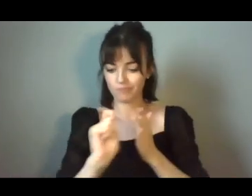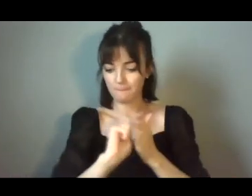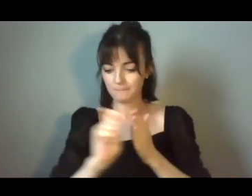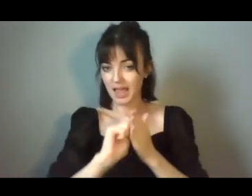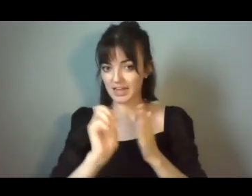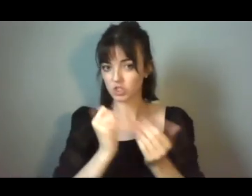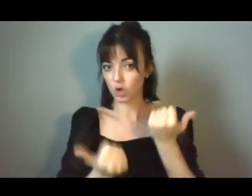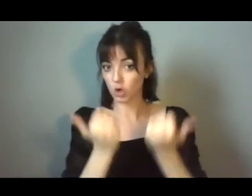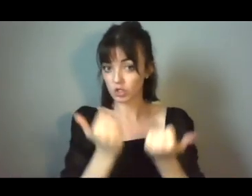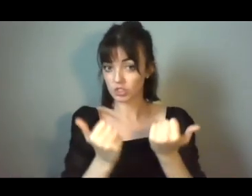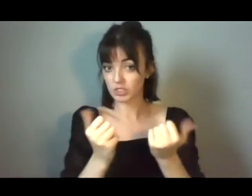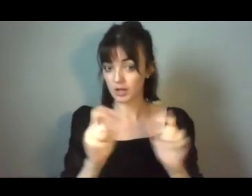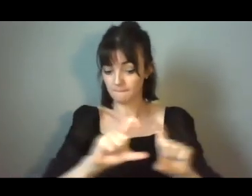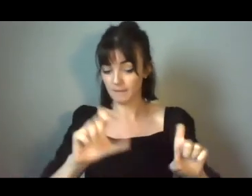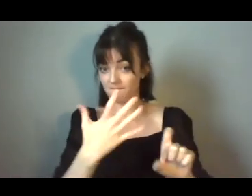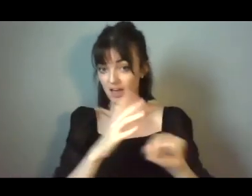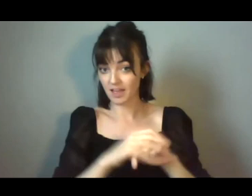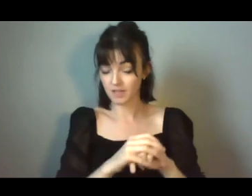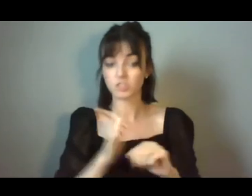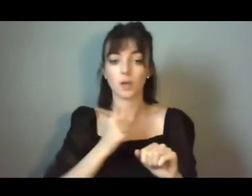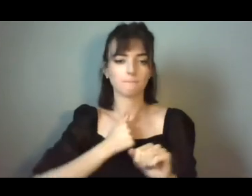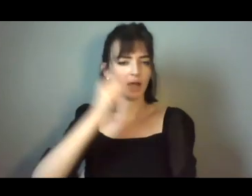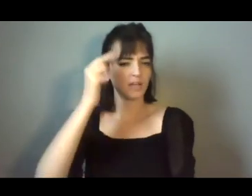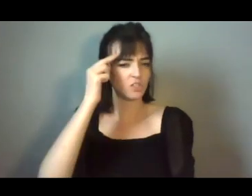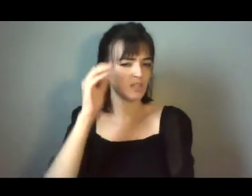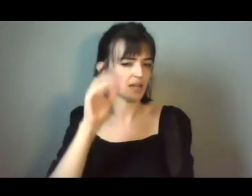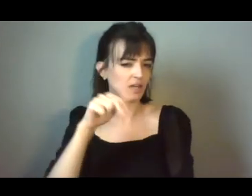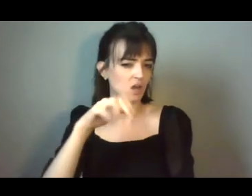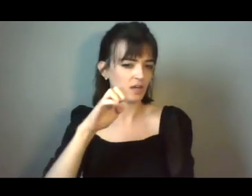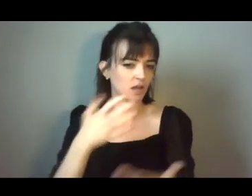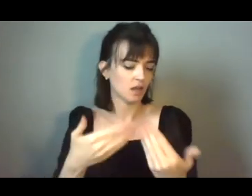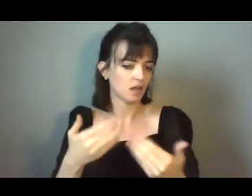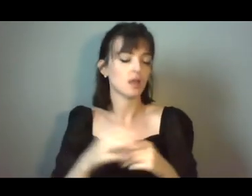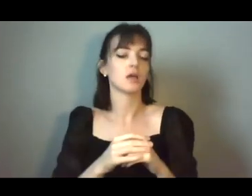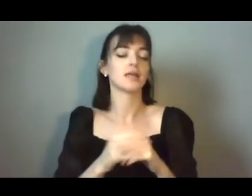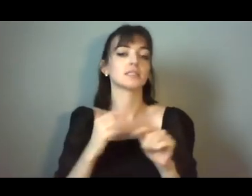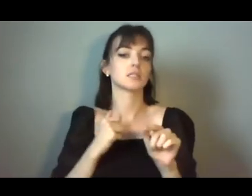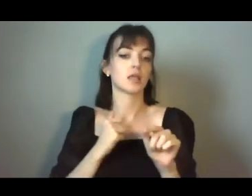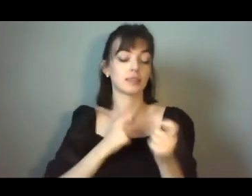And Áine, my understanding is that the amending act will also provide and ensure that people who